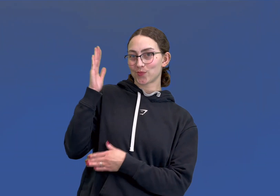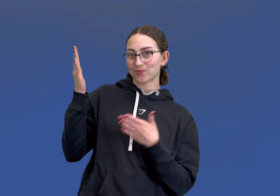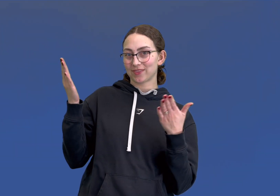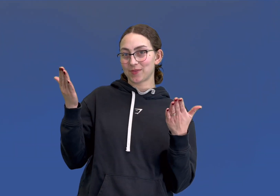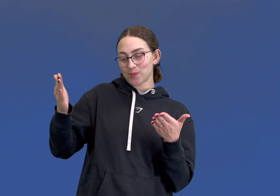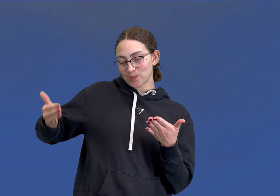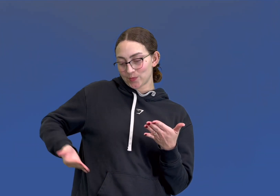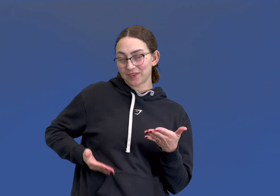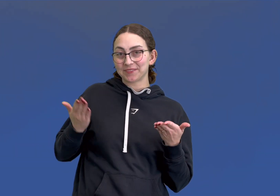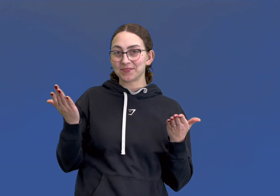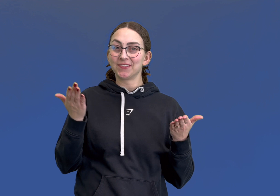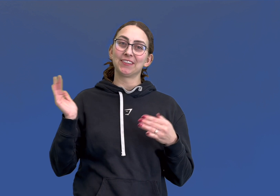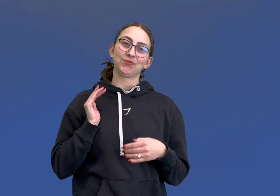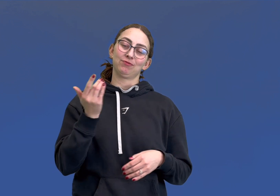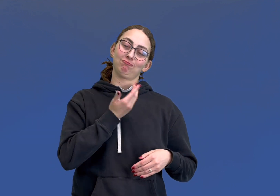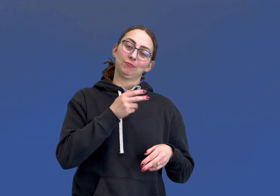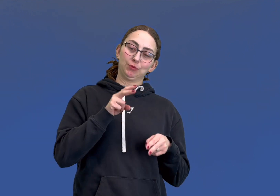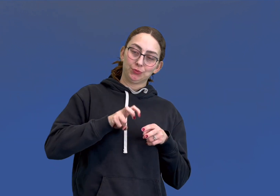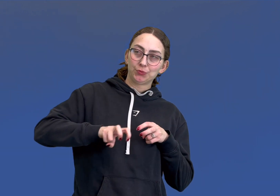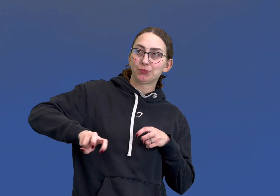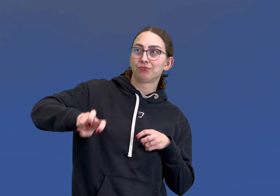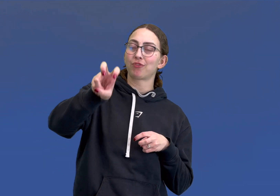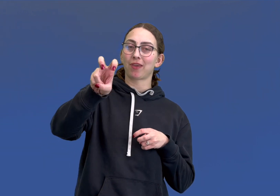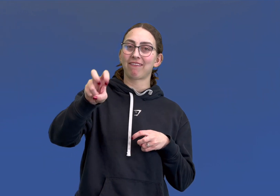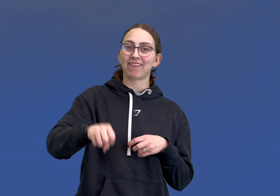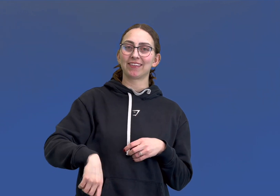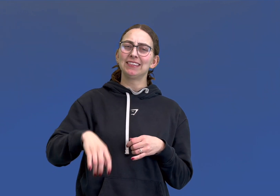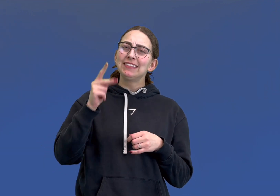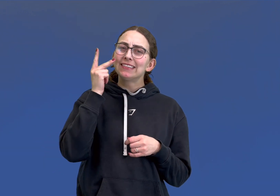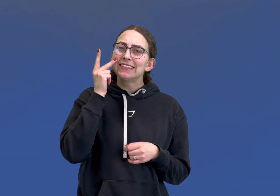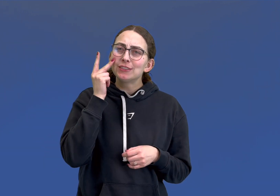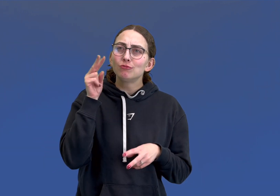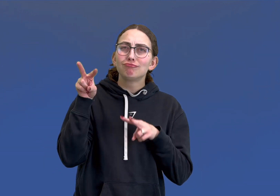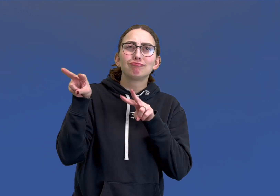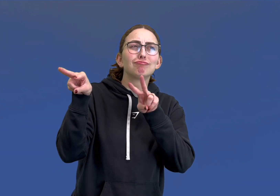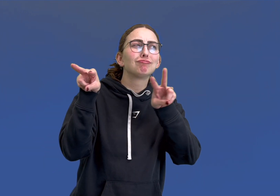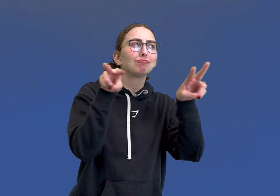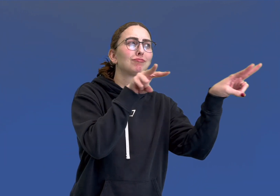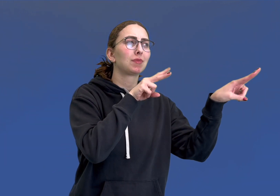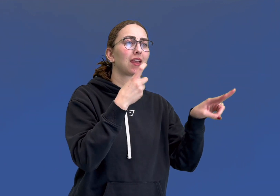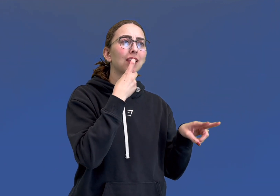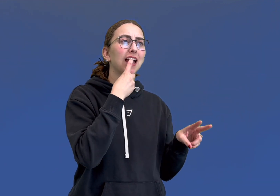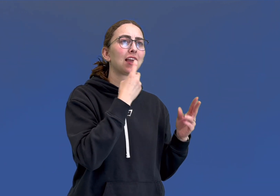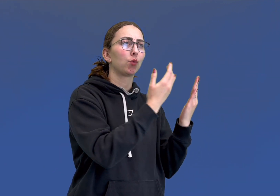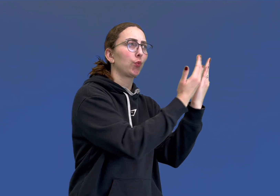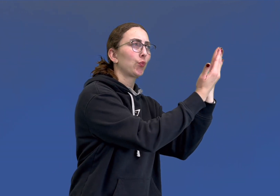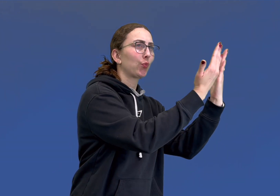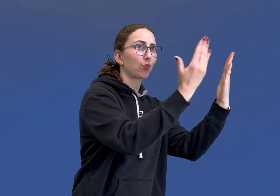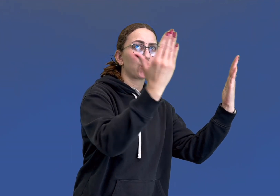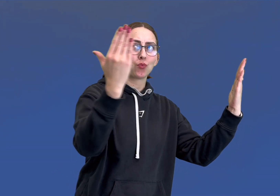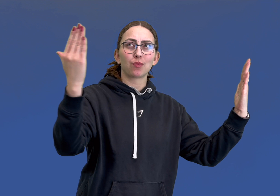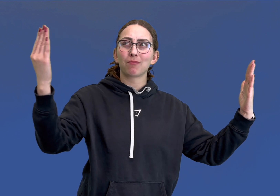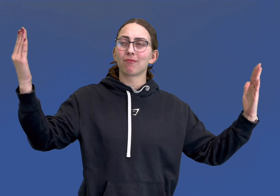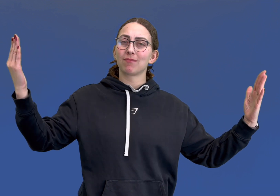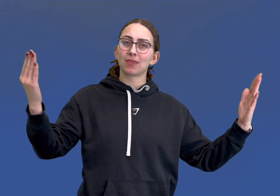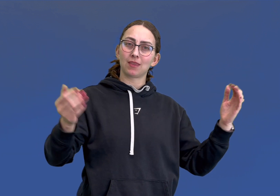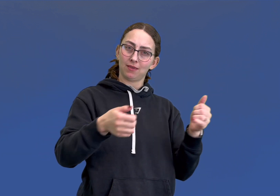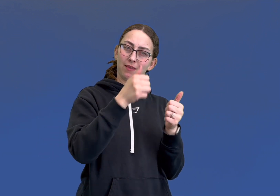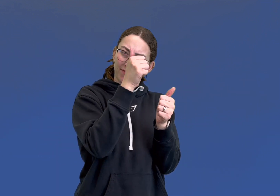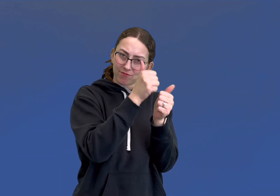Hello! Welcome to our tour, if you look around you will see the wall of glass